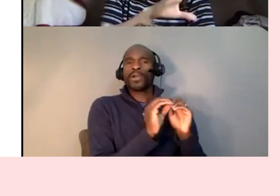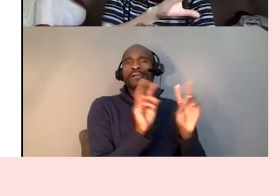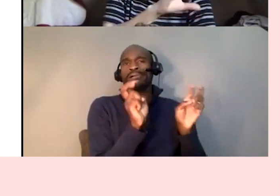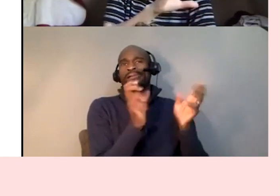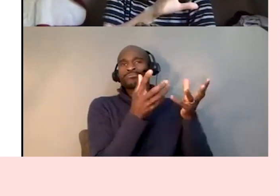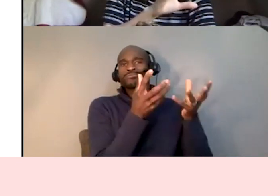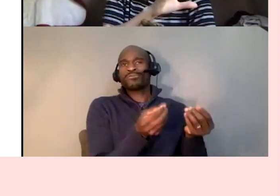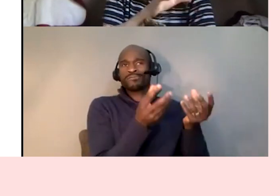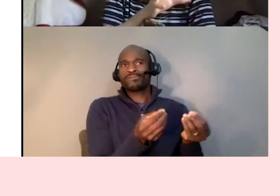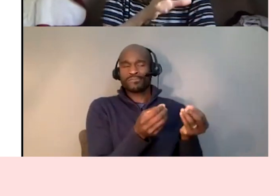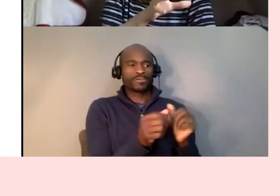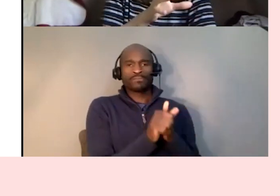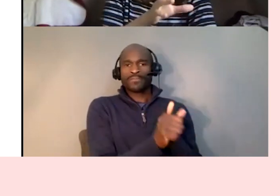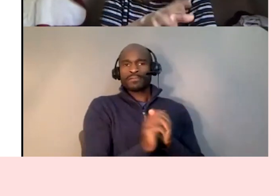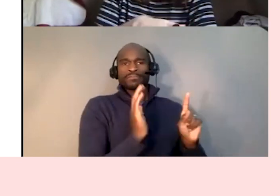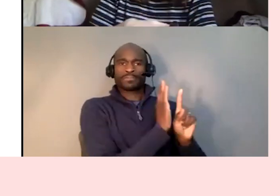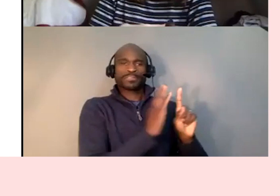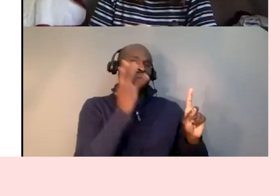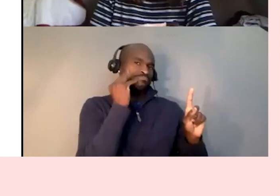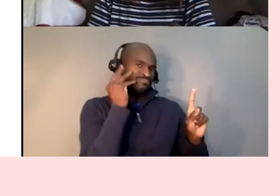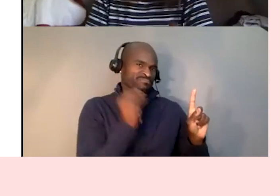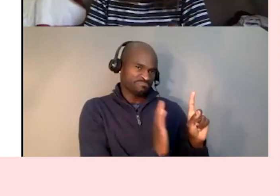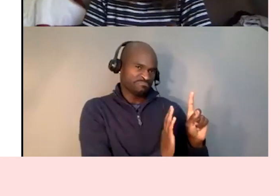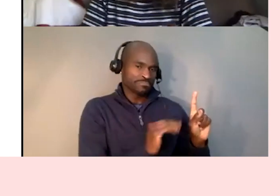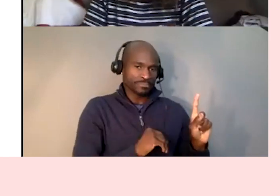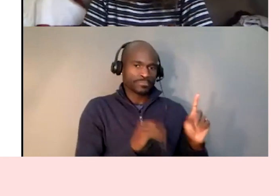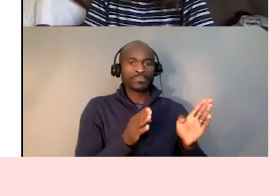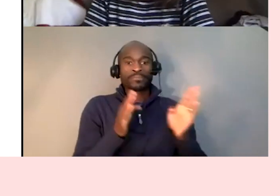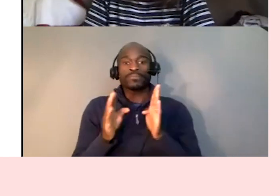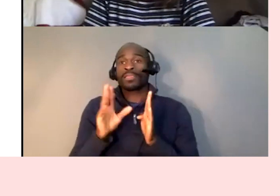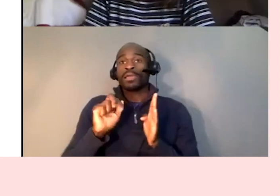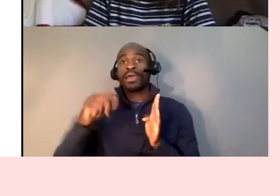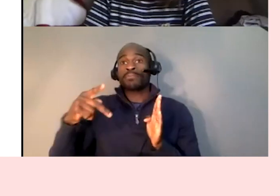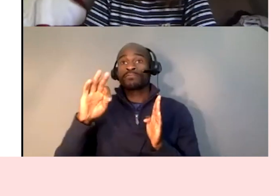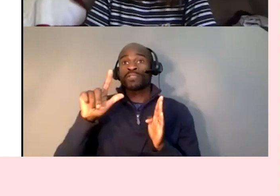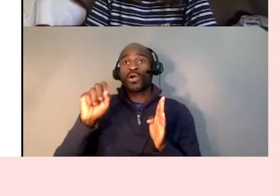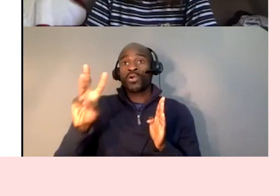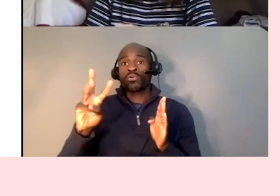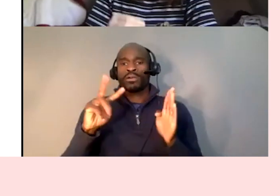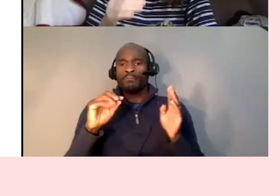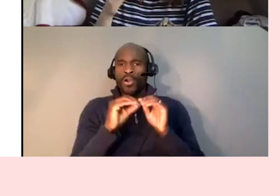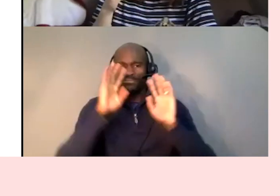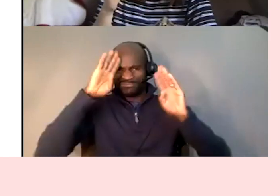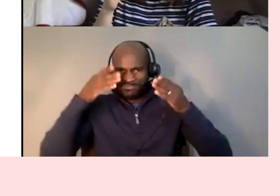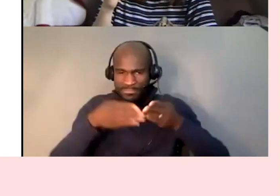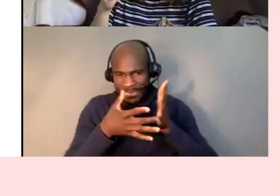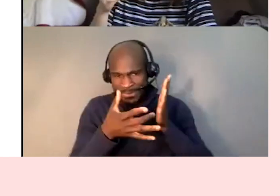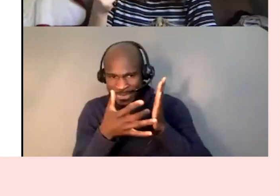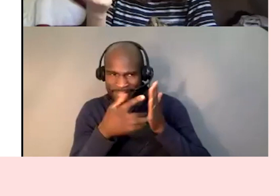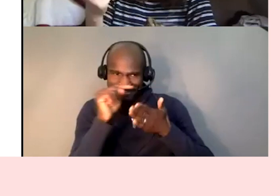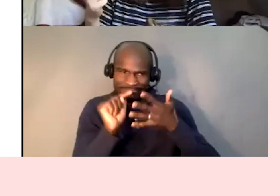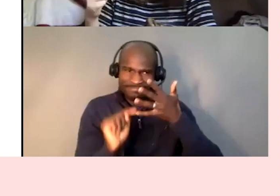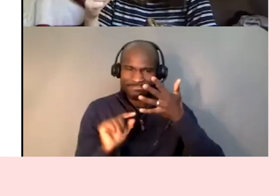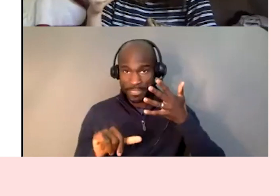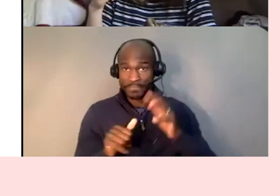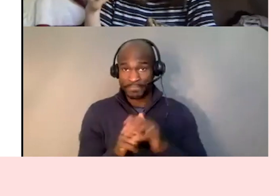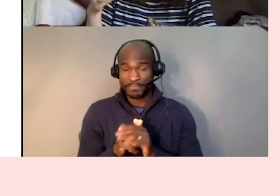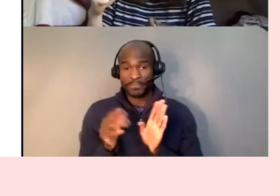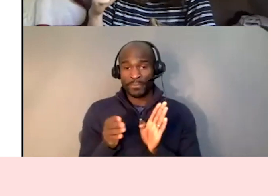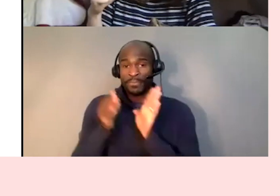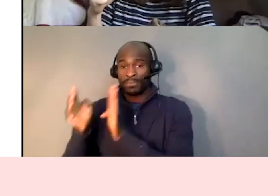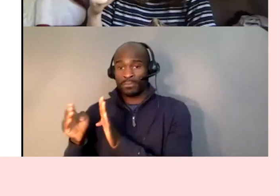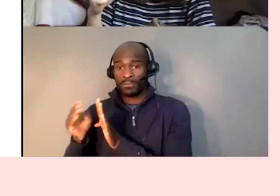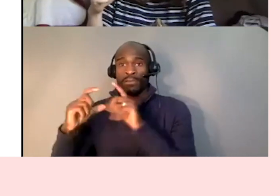on the experience itself and then card sorting is just taking literally index cards, oftentimes,